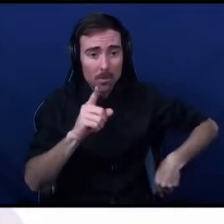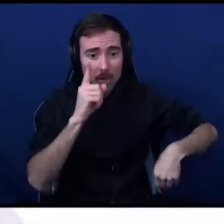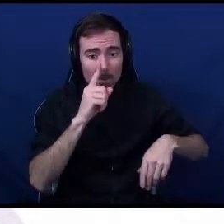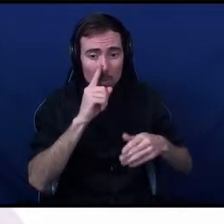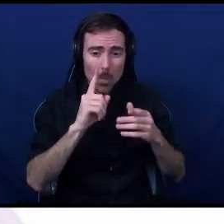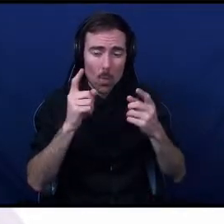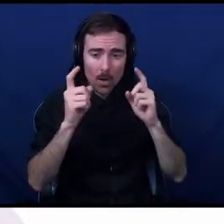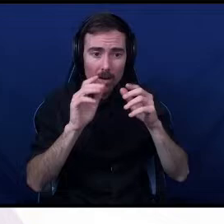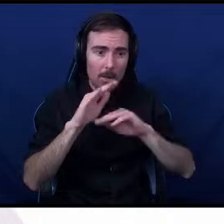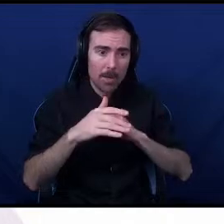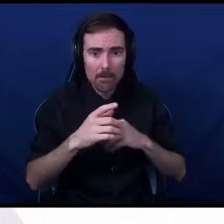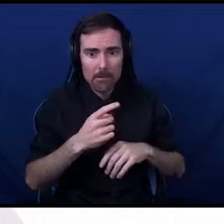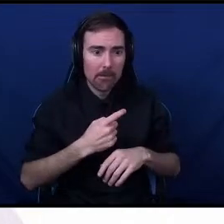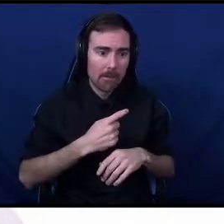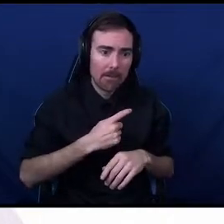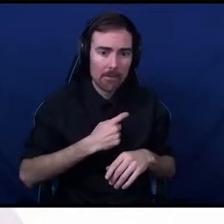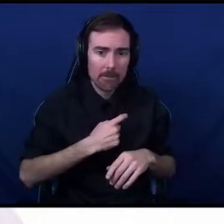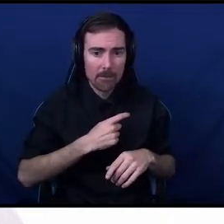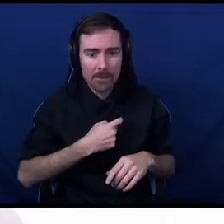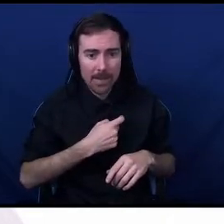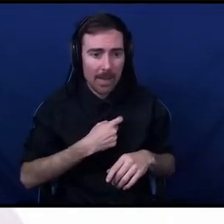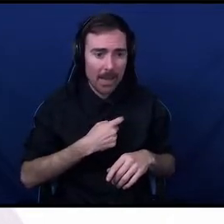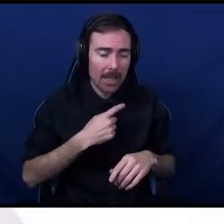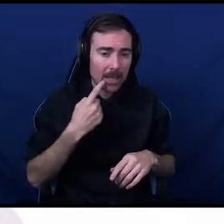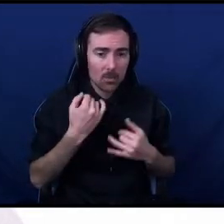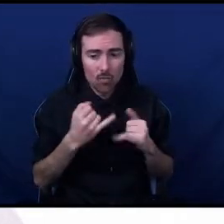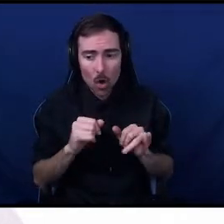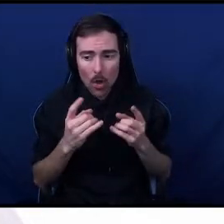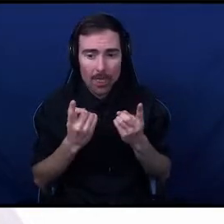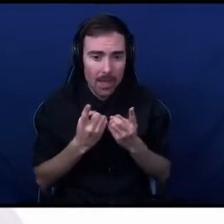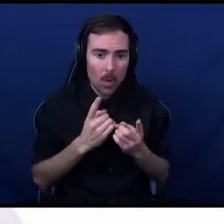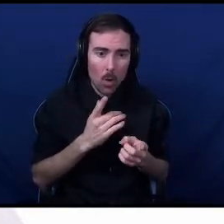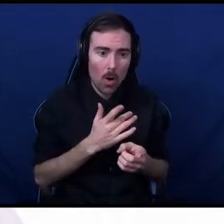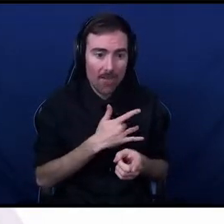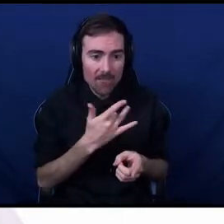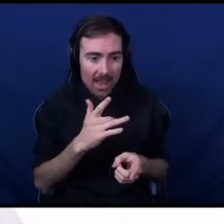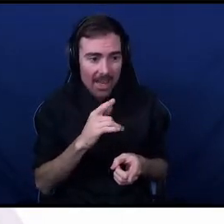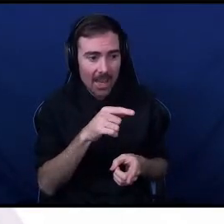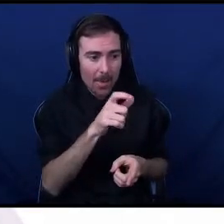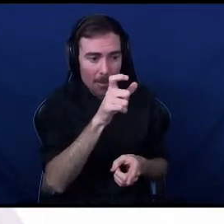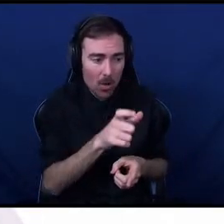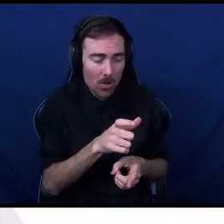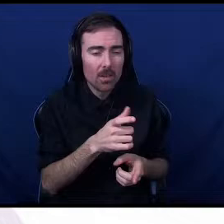offend other people. And I think that's a valid fear, right. But the only way that you're going to actually bring some change to